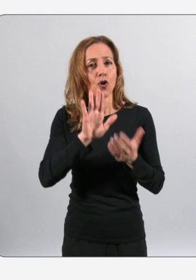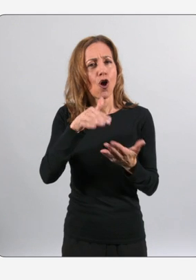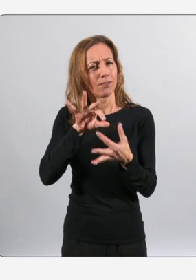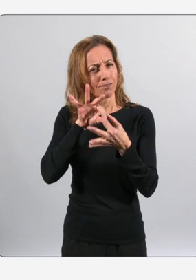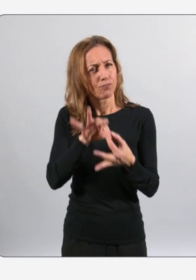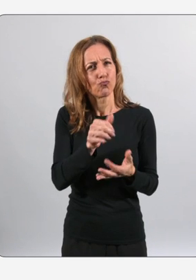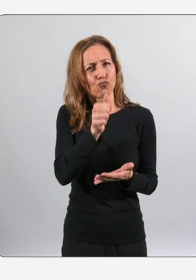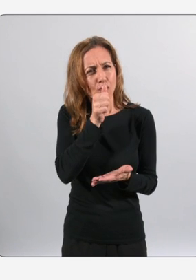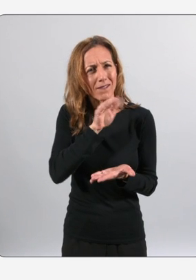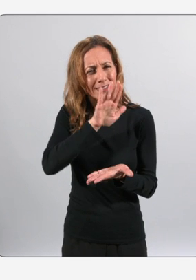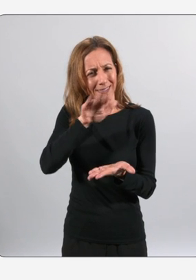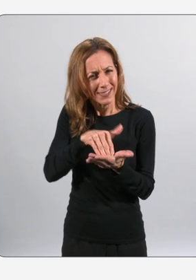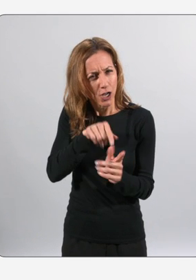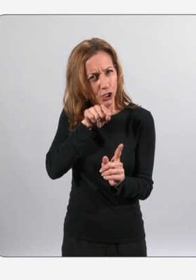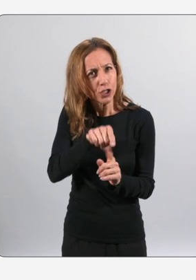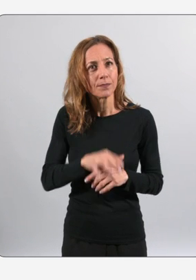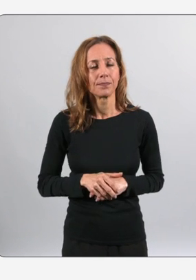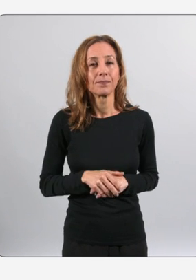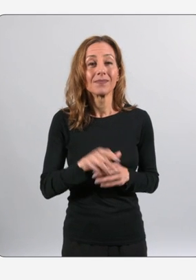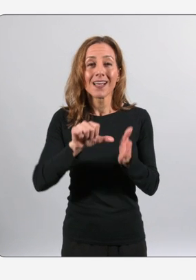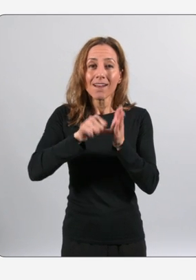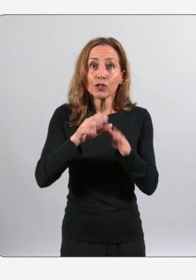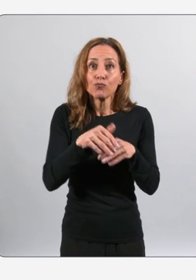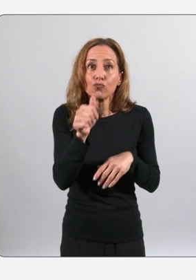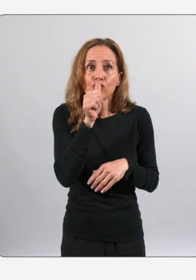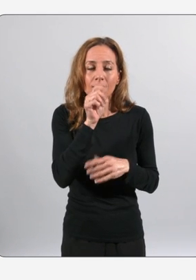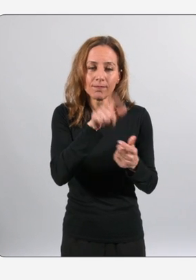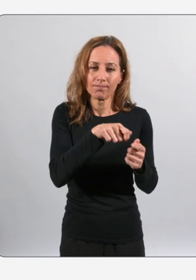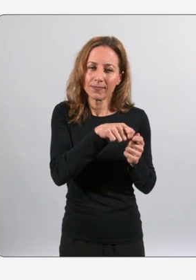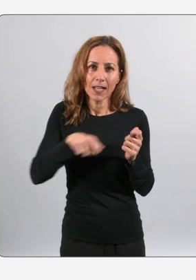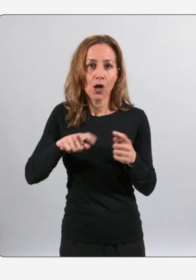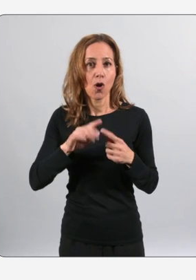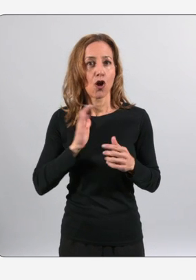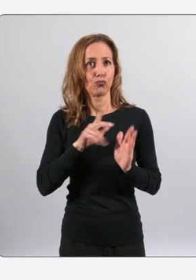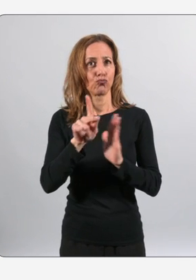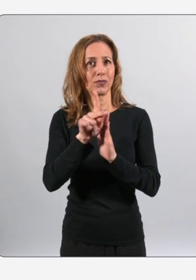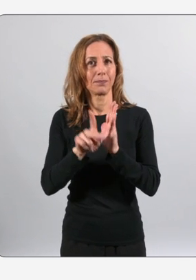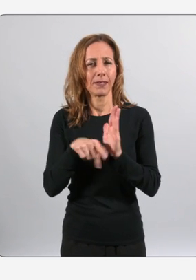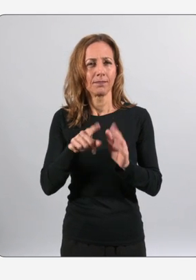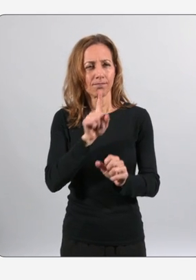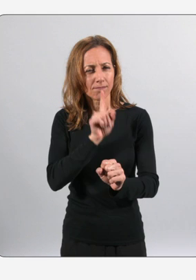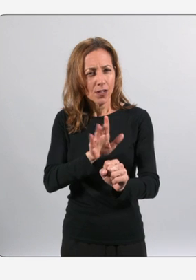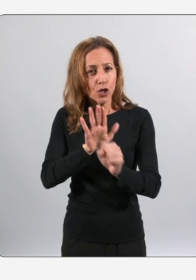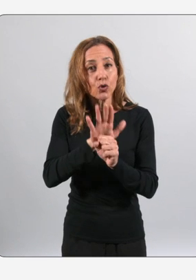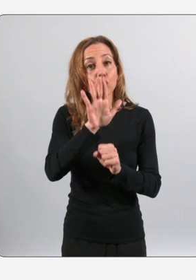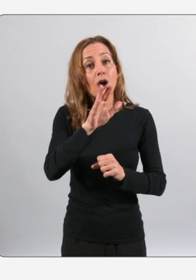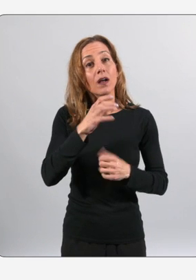The emphasis on privacy ties to our principles to give you assurances that your customer data is protected.